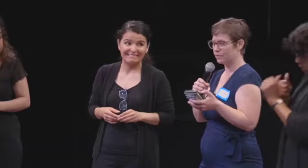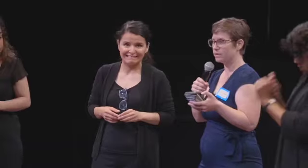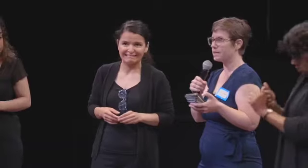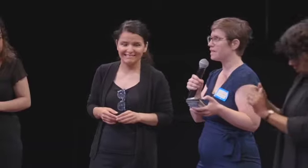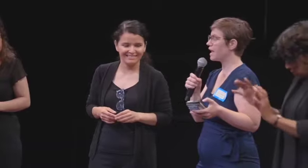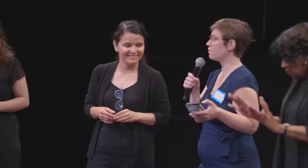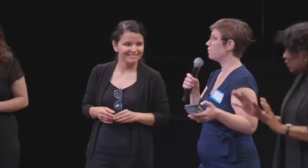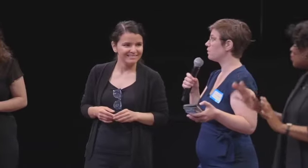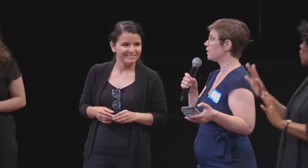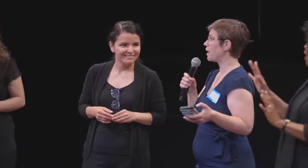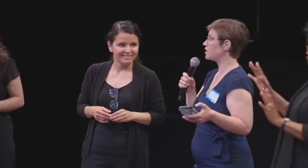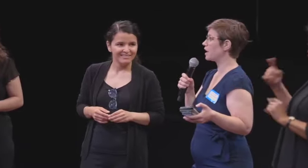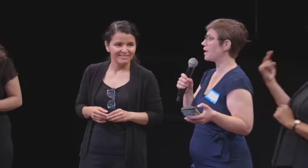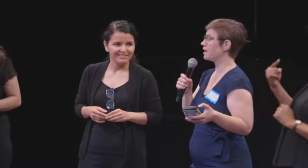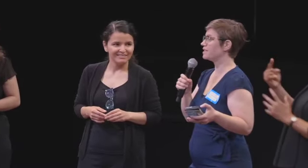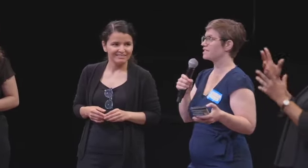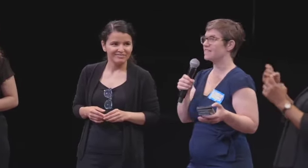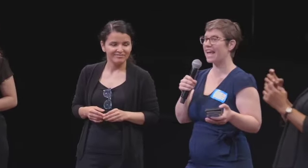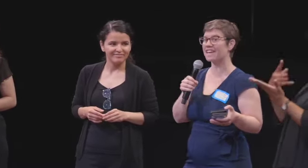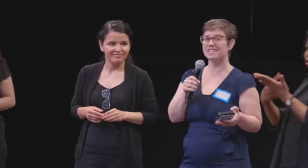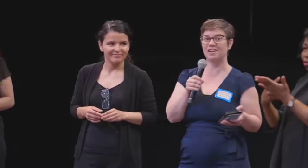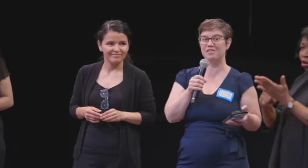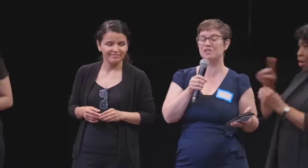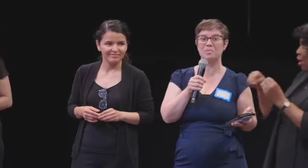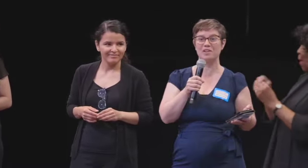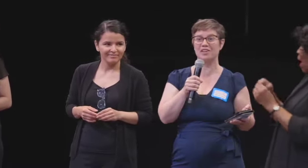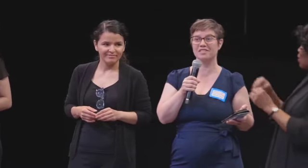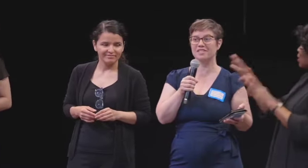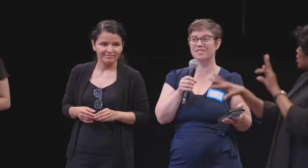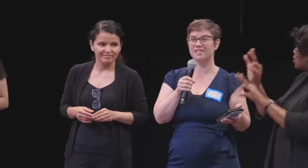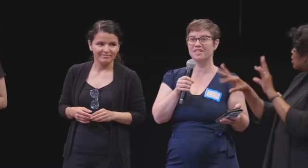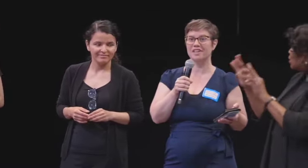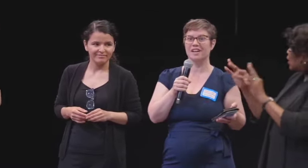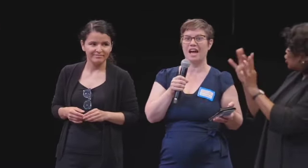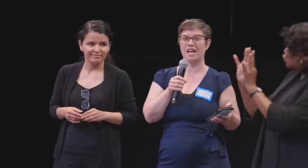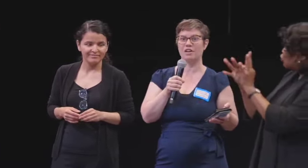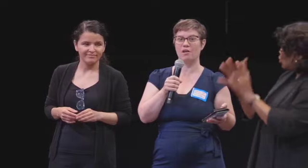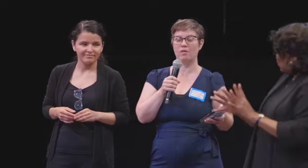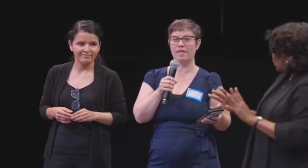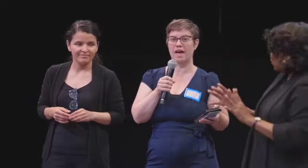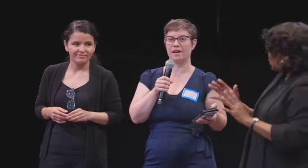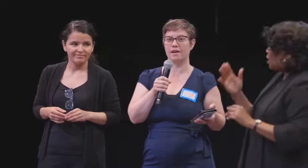So something that we really want to talk about is the casting of interpreters. I know that